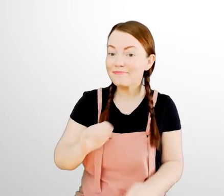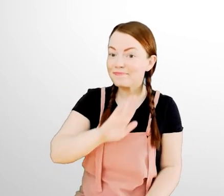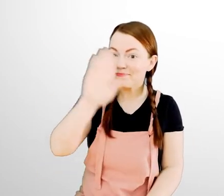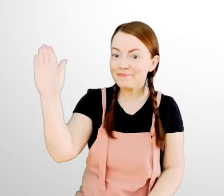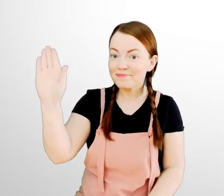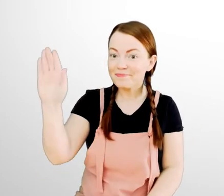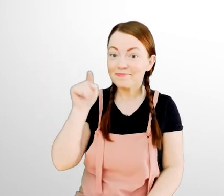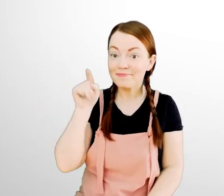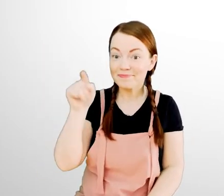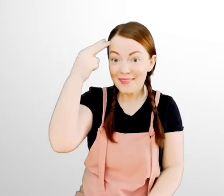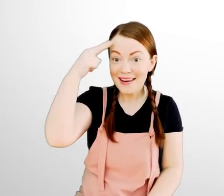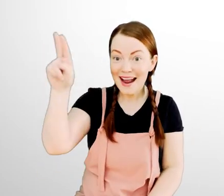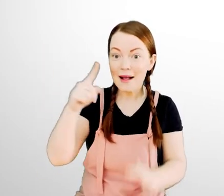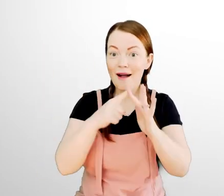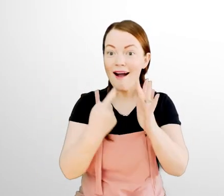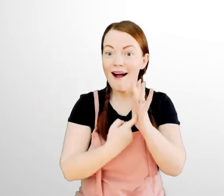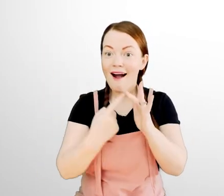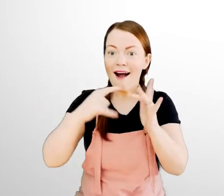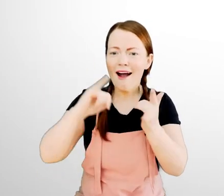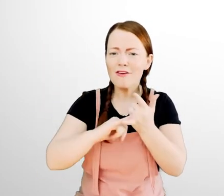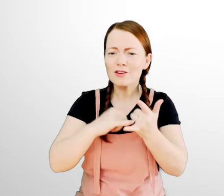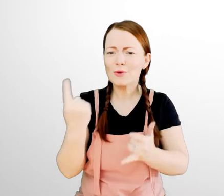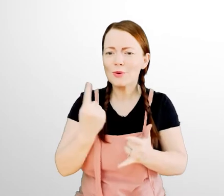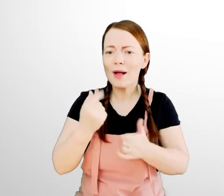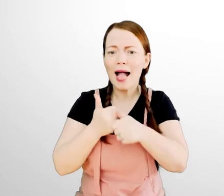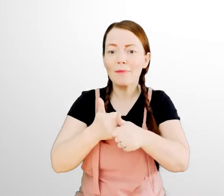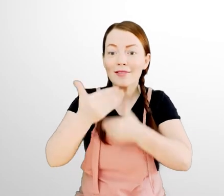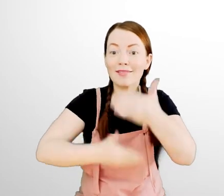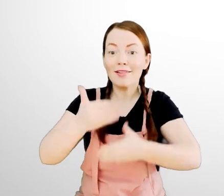Hey there my name is IRIS, the helpful describing robot.